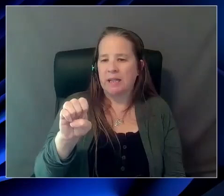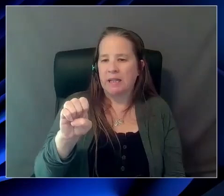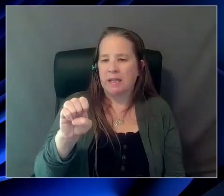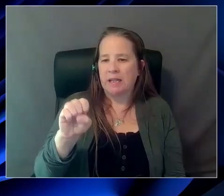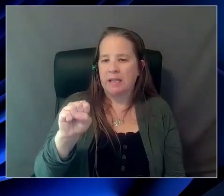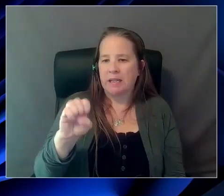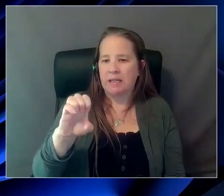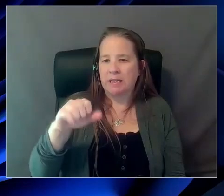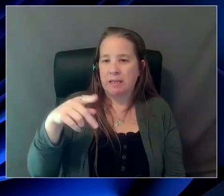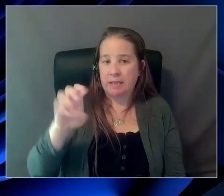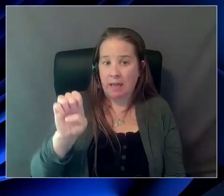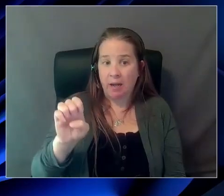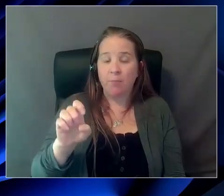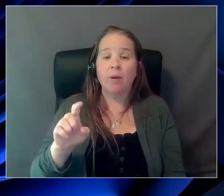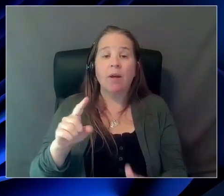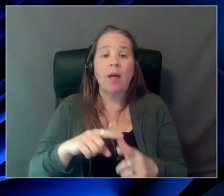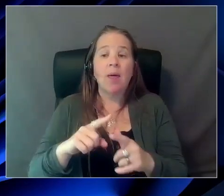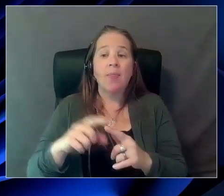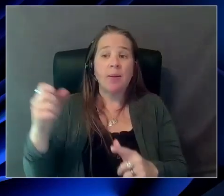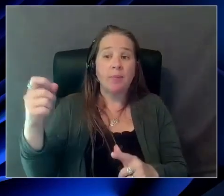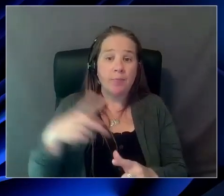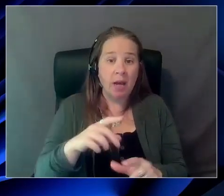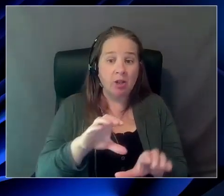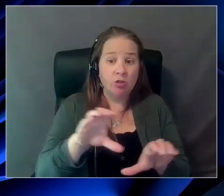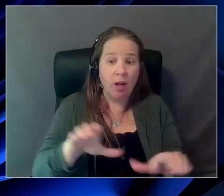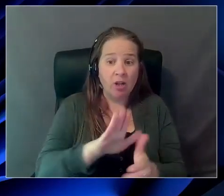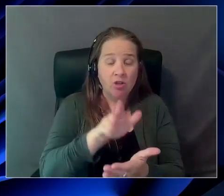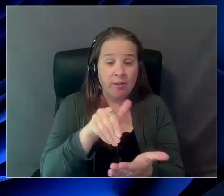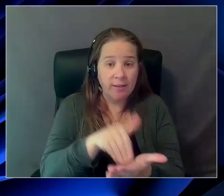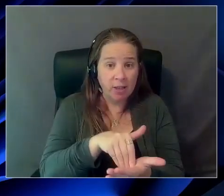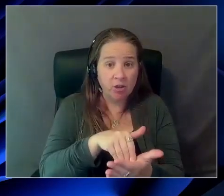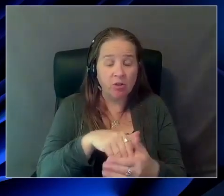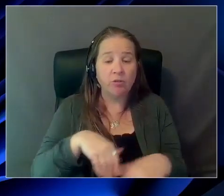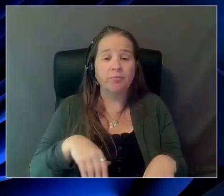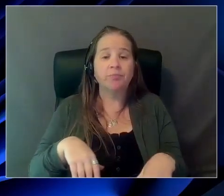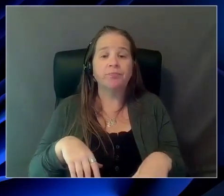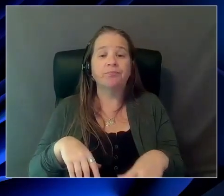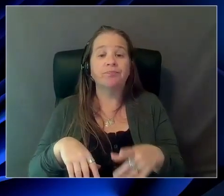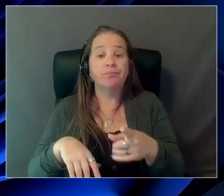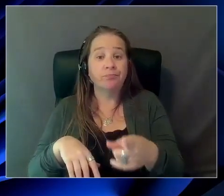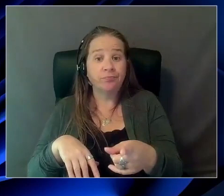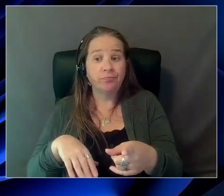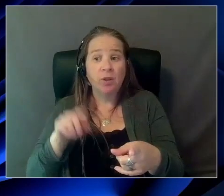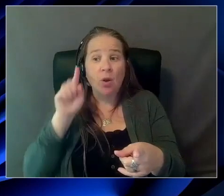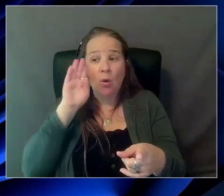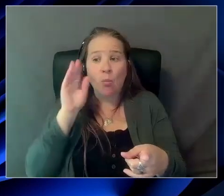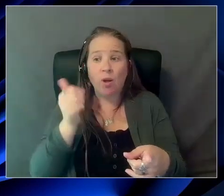back to action one more time with Windows control A. I'm gonna tab over